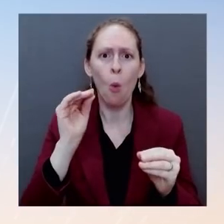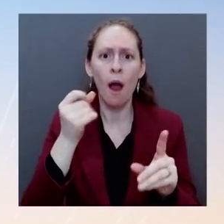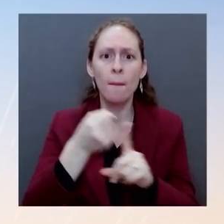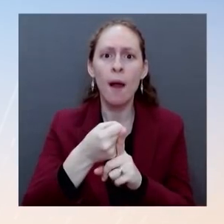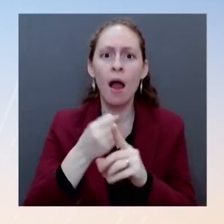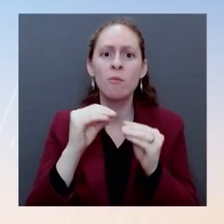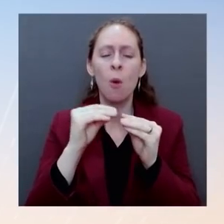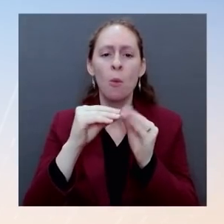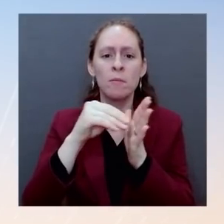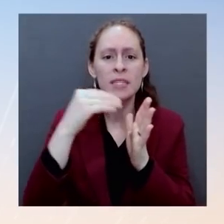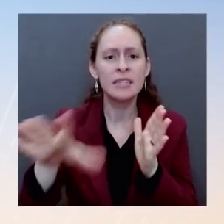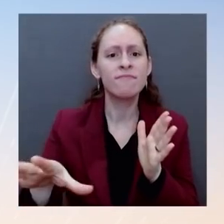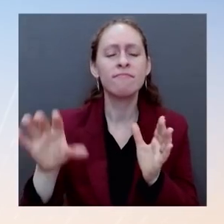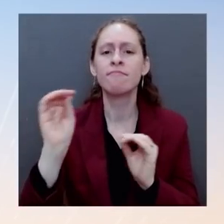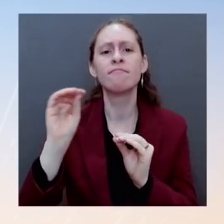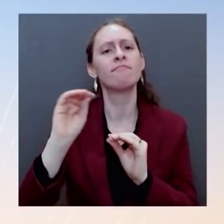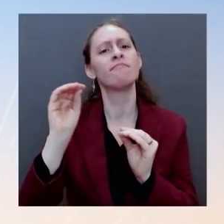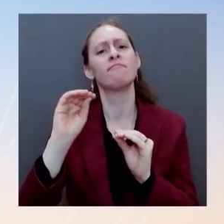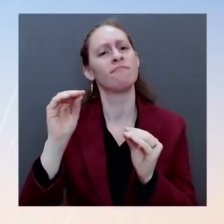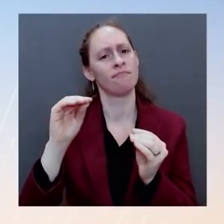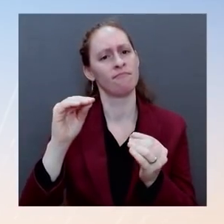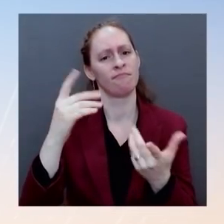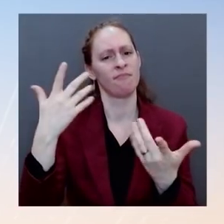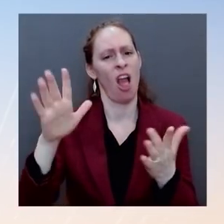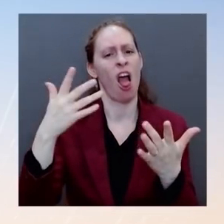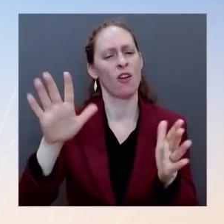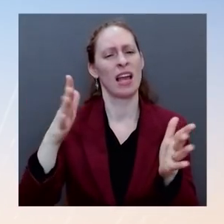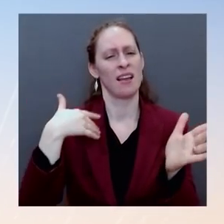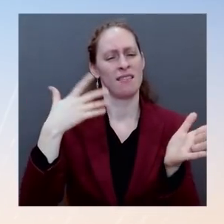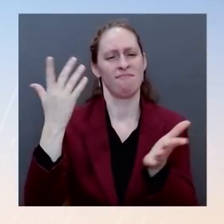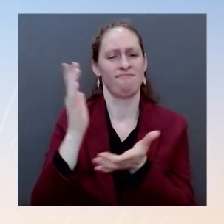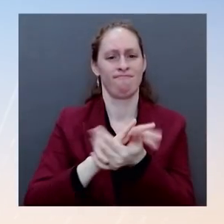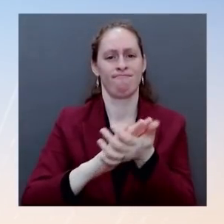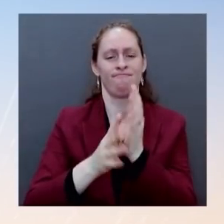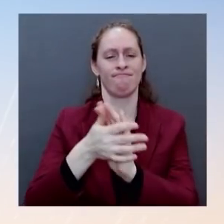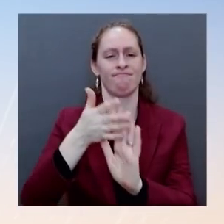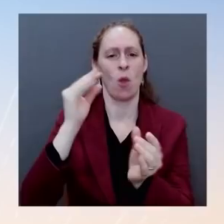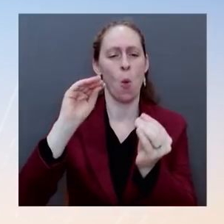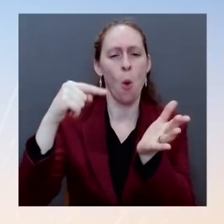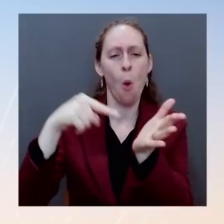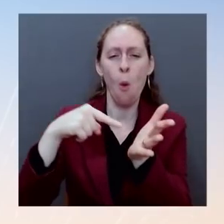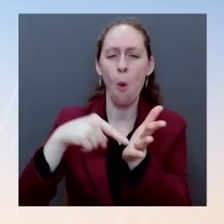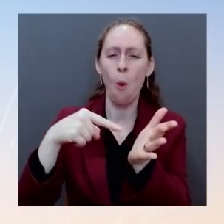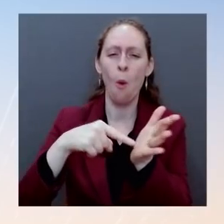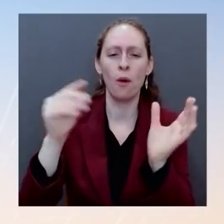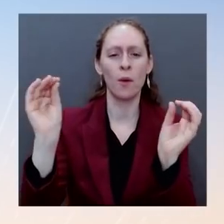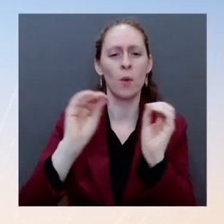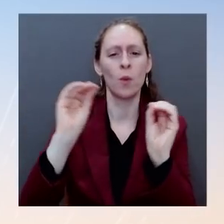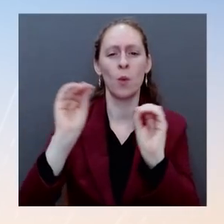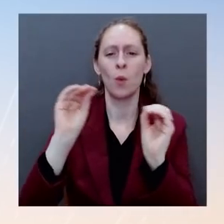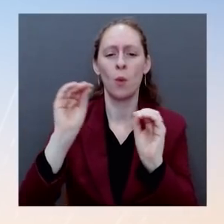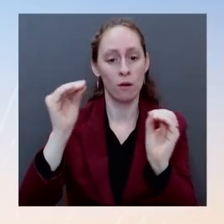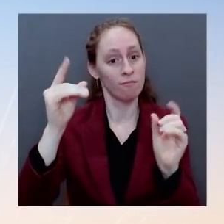would be to expand our economy's productive capacity by getting more people into the workforce. So that's why, you know,